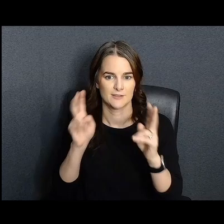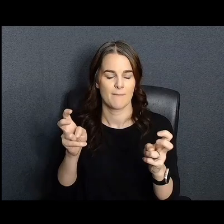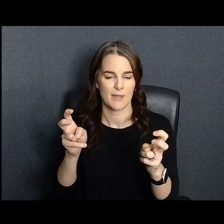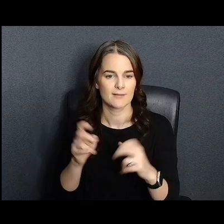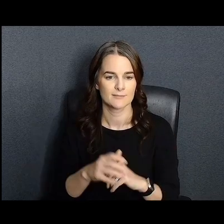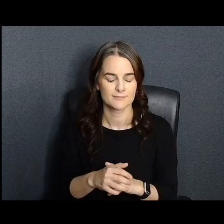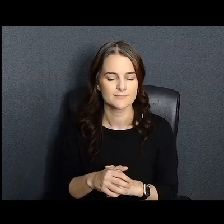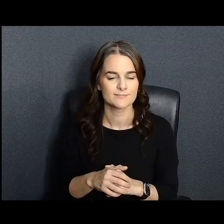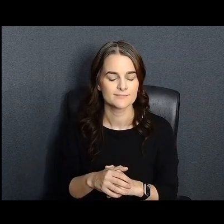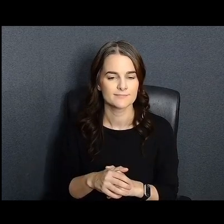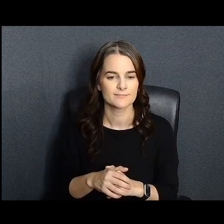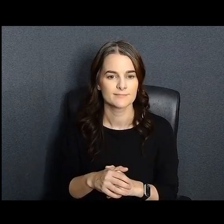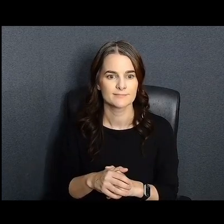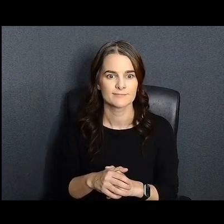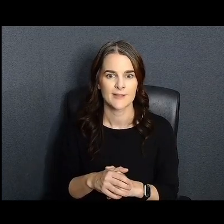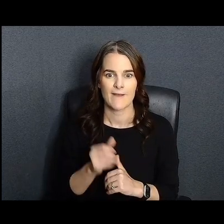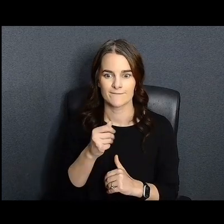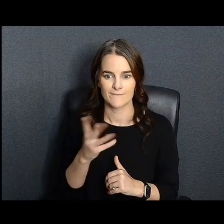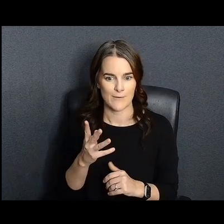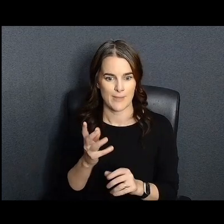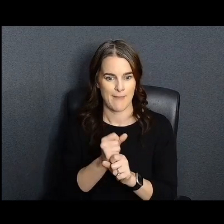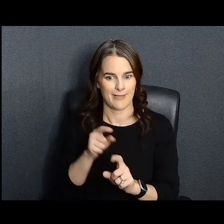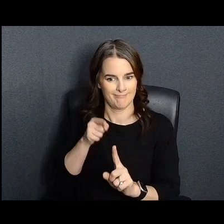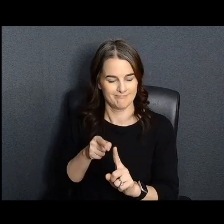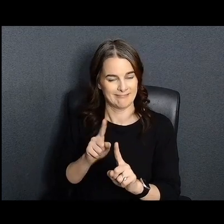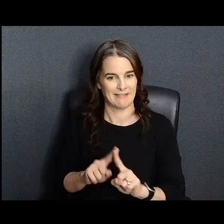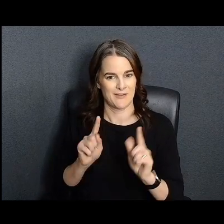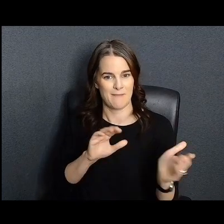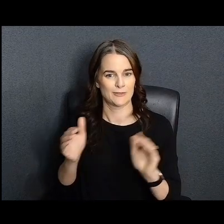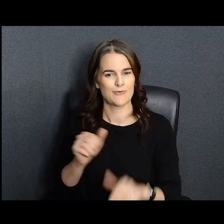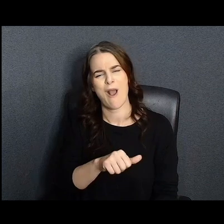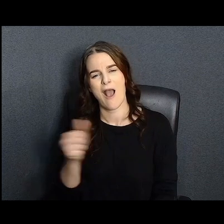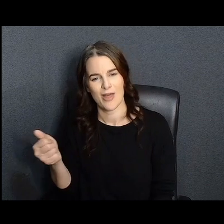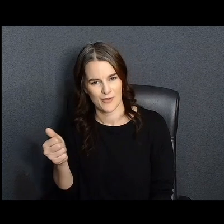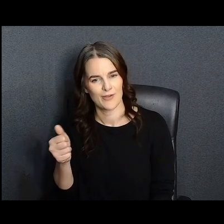A few things that make Avaz really different than other apps--